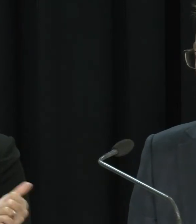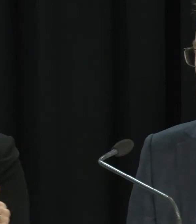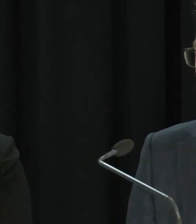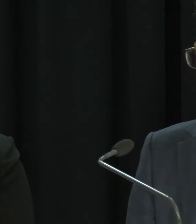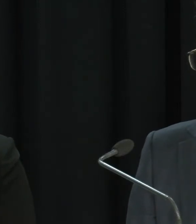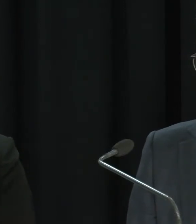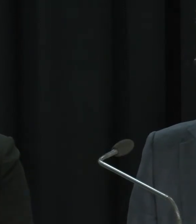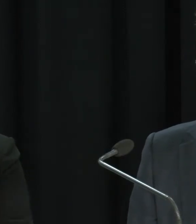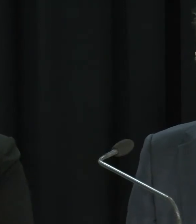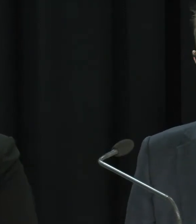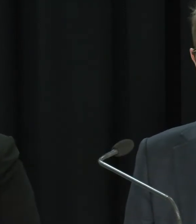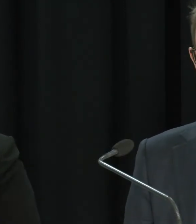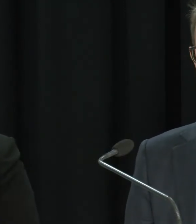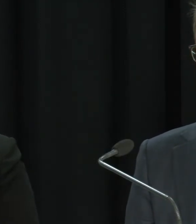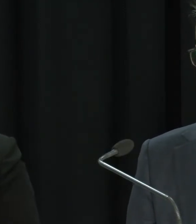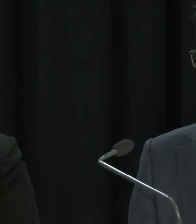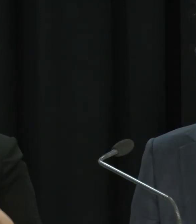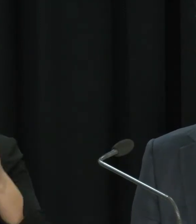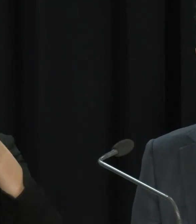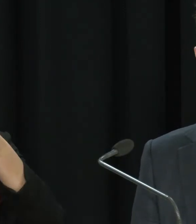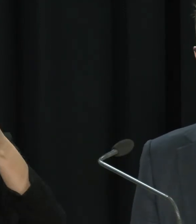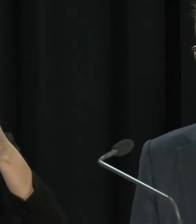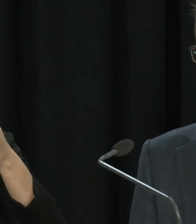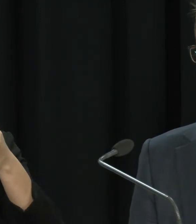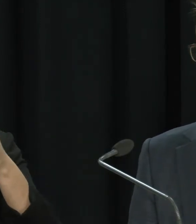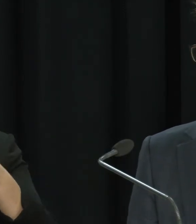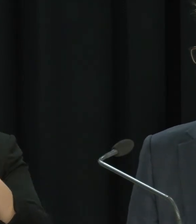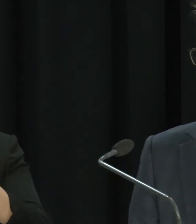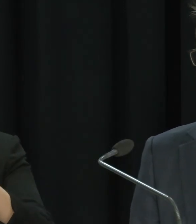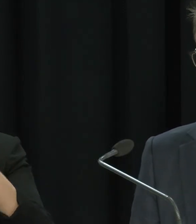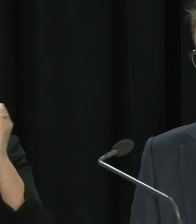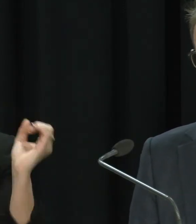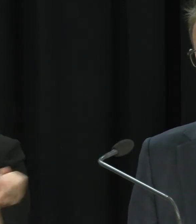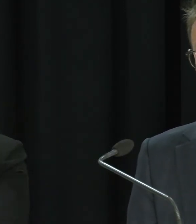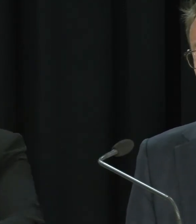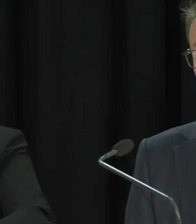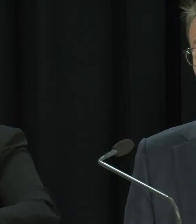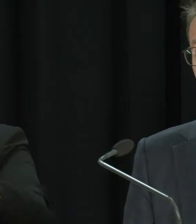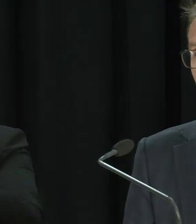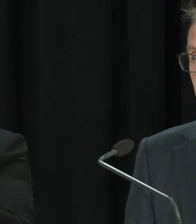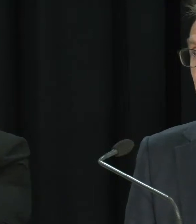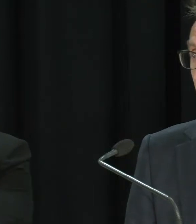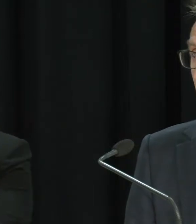community transmission. As the Minister said, waste water samples are taken daily and